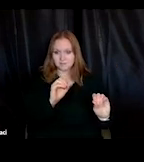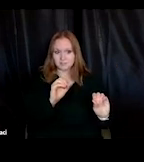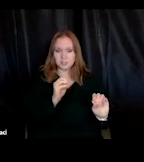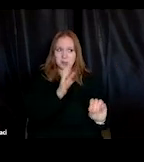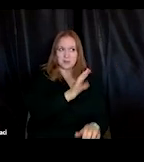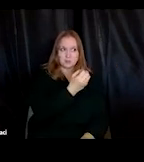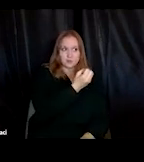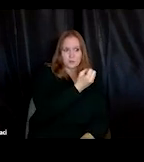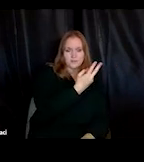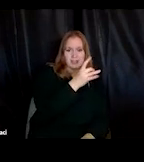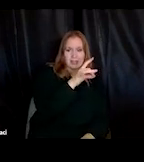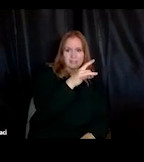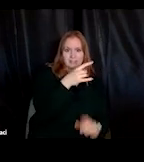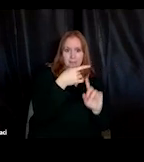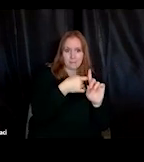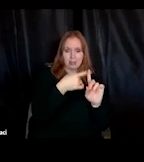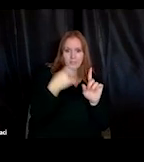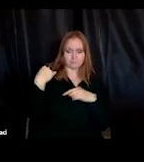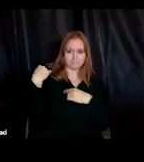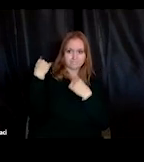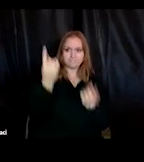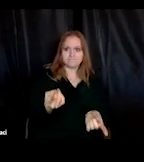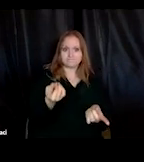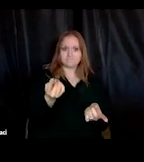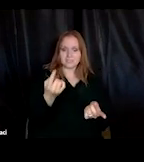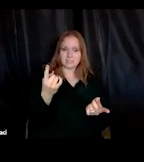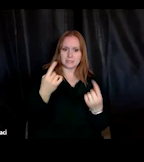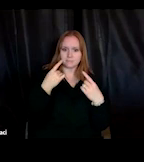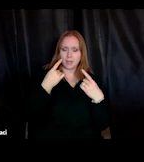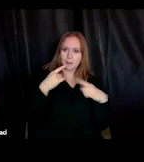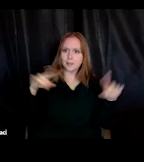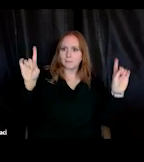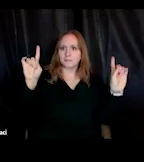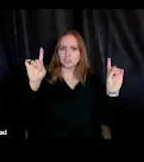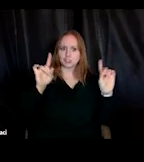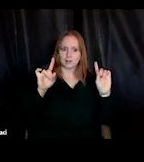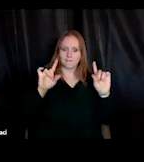when all of these accomplishments have kind of started and come to fruition.